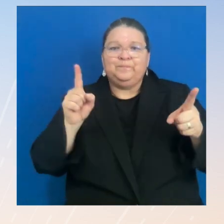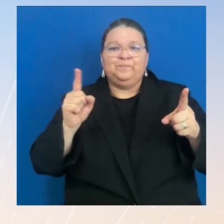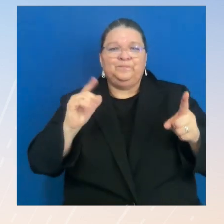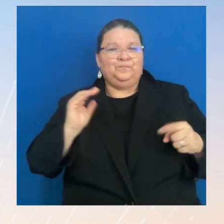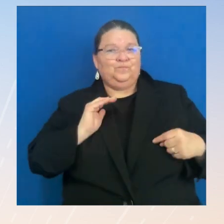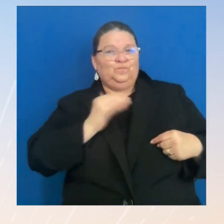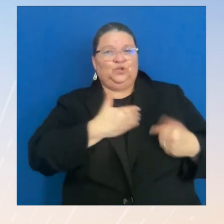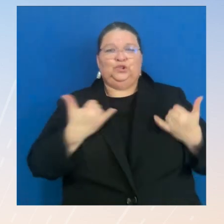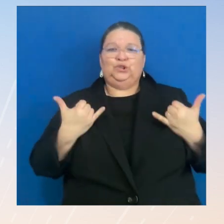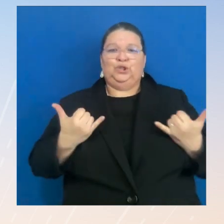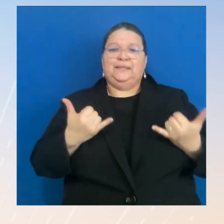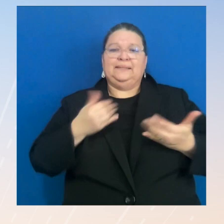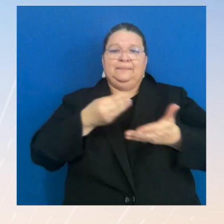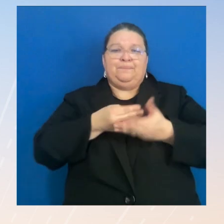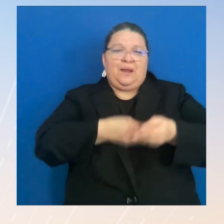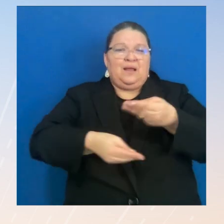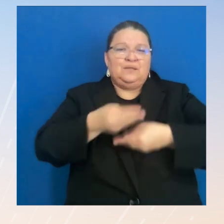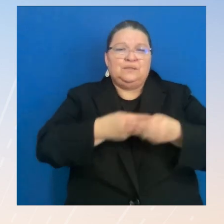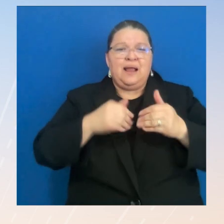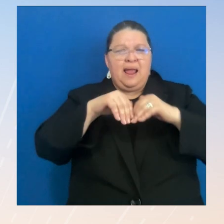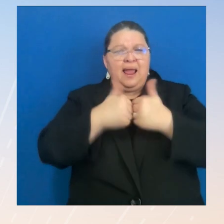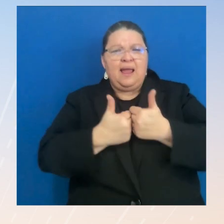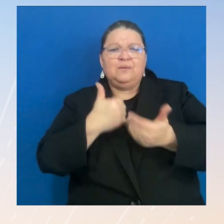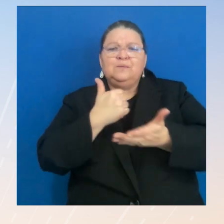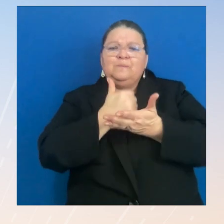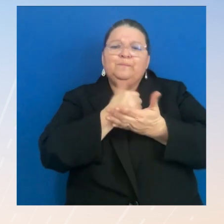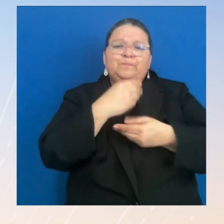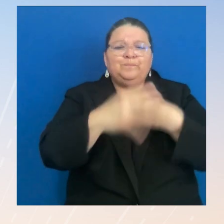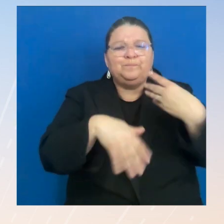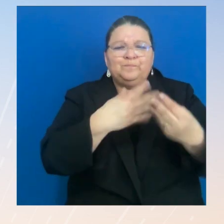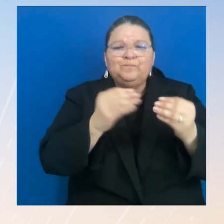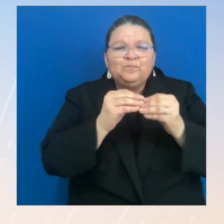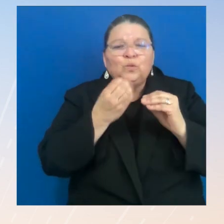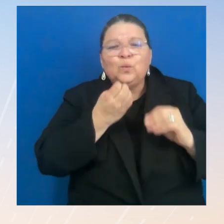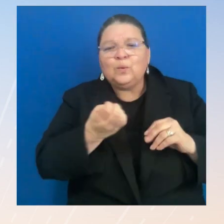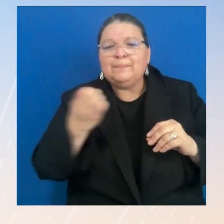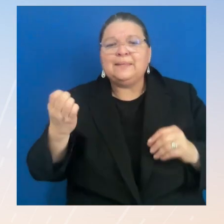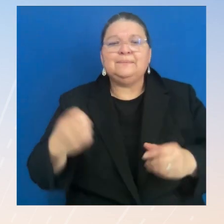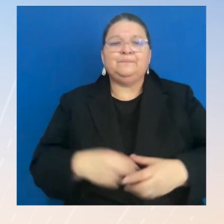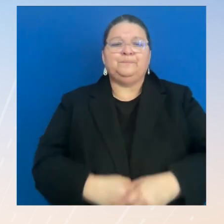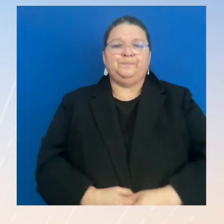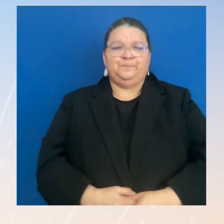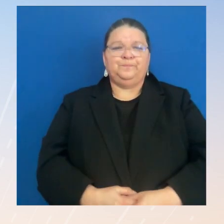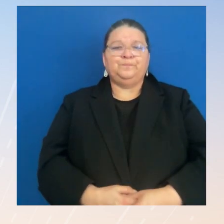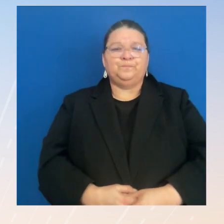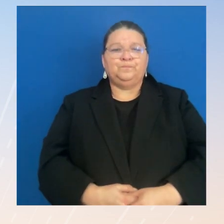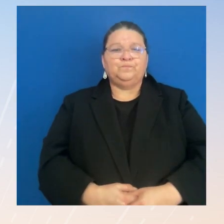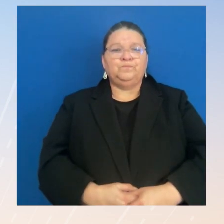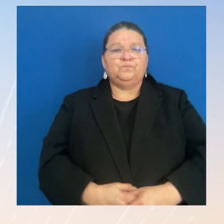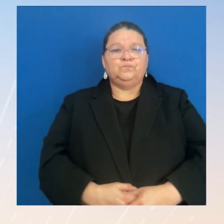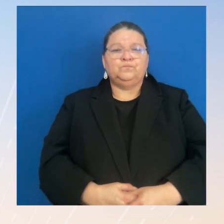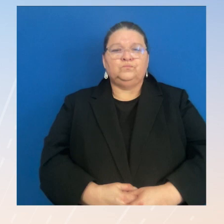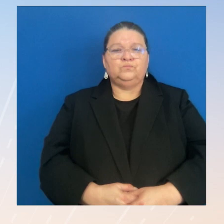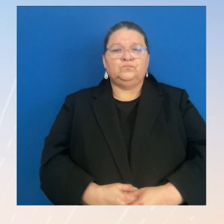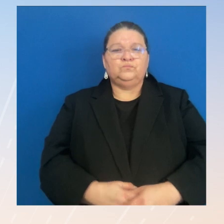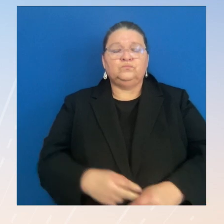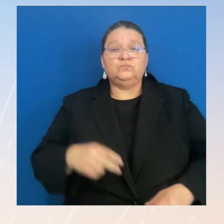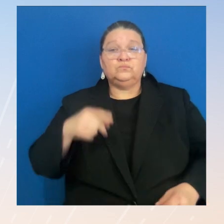on what will be included in there. The Press: And one last one. Are you encouraging any of our other NATO Allies, including Turkey, to do these kinds of transfers,